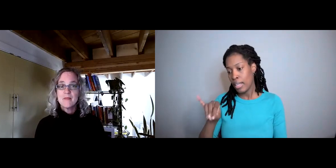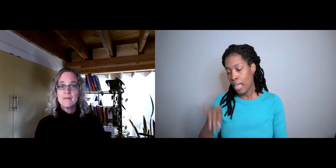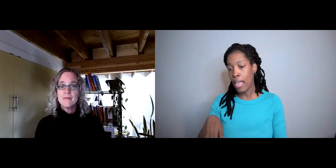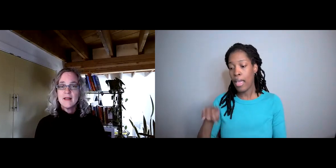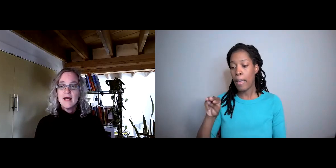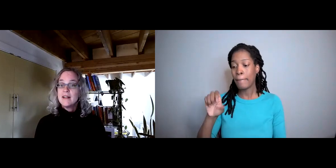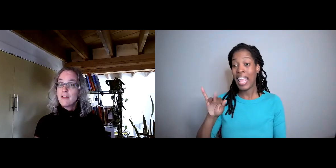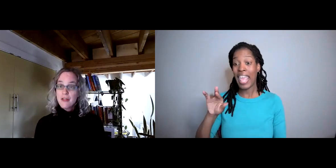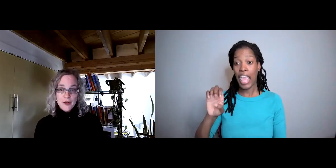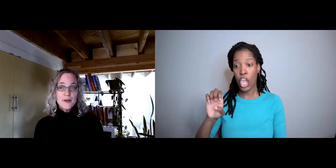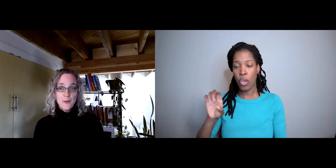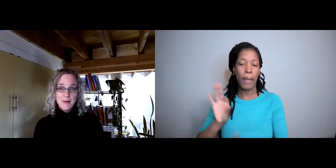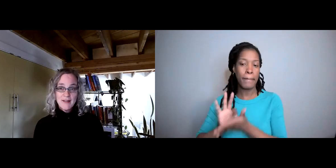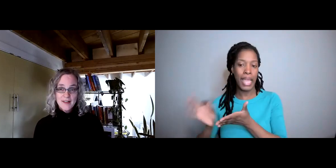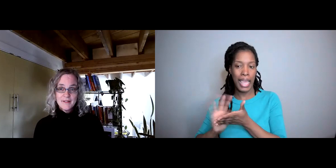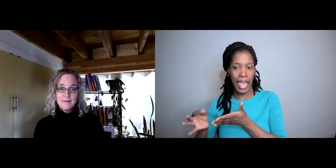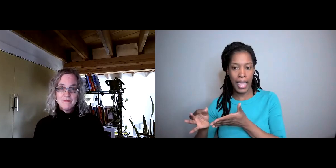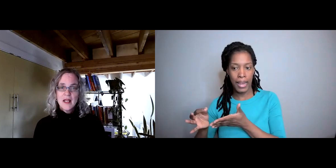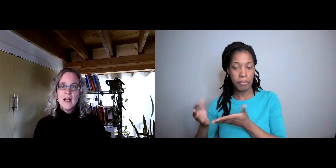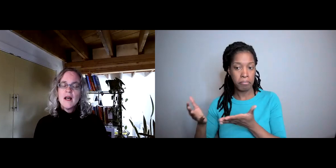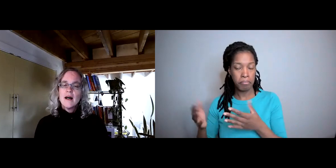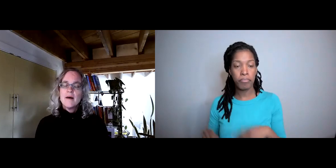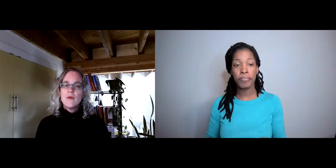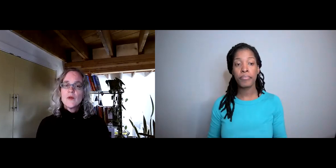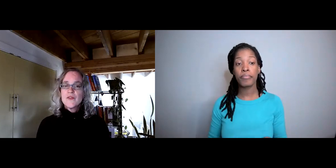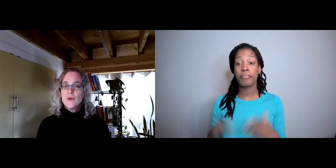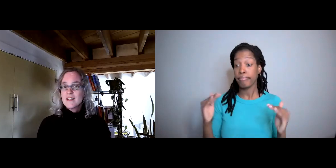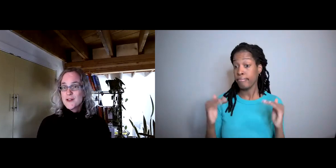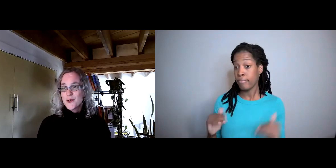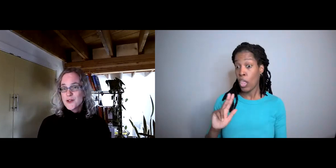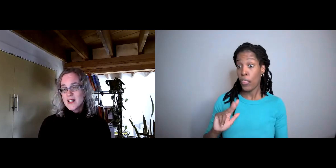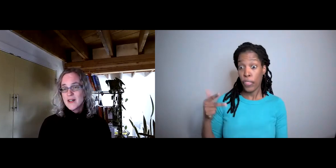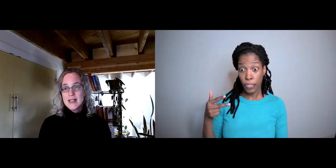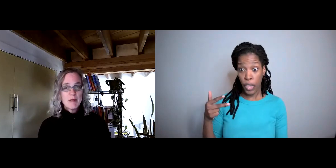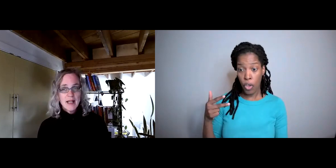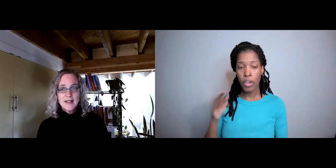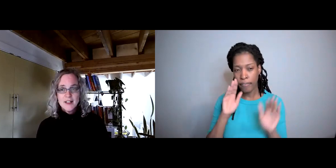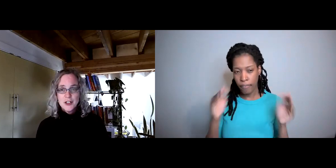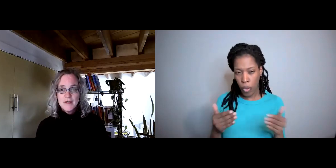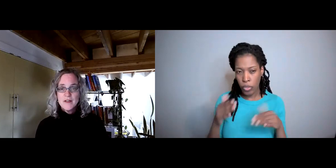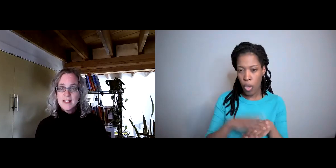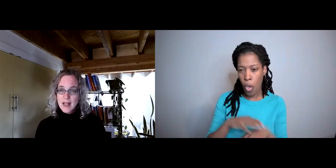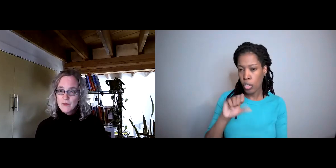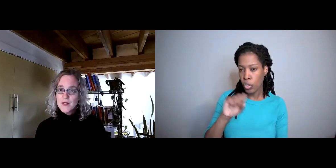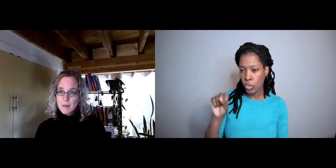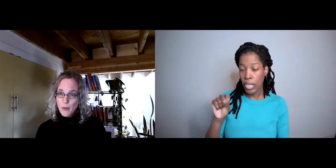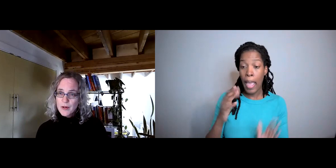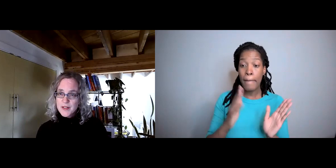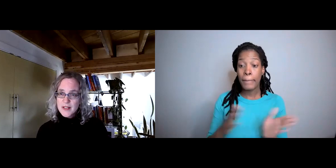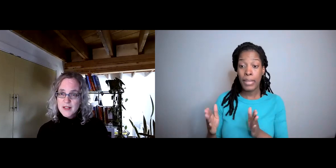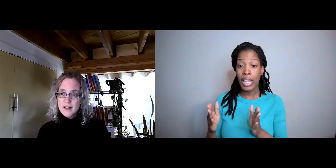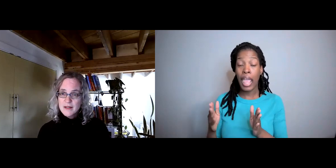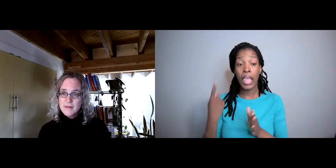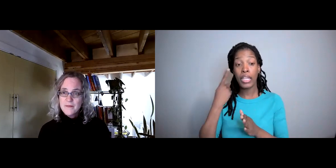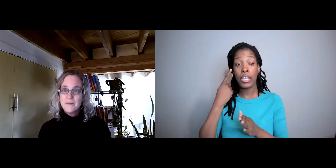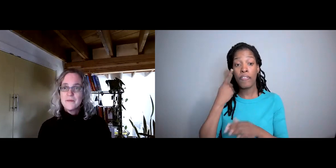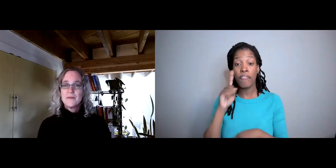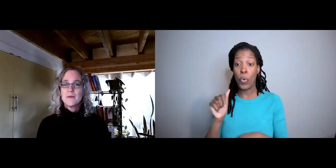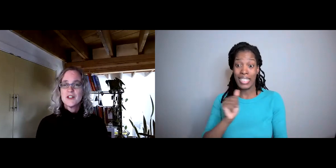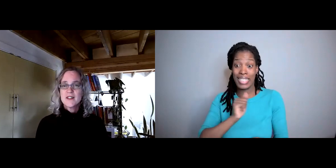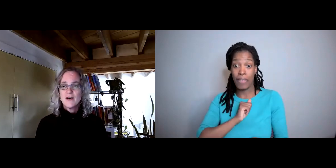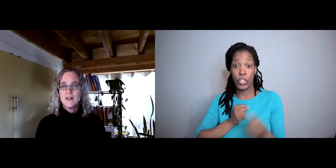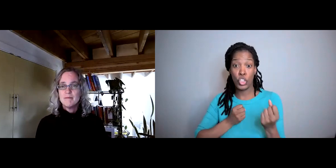Now the third webinar was focused on Social Security's plan to achieve self-support, which is called PASS